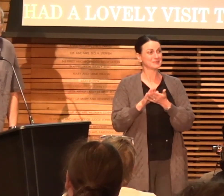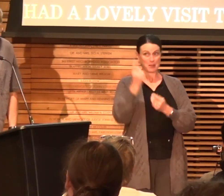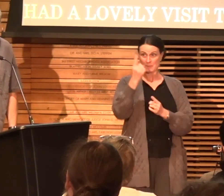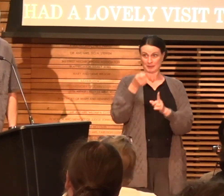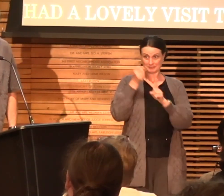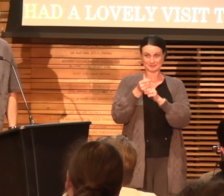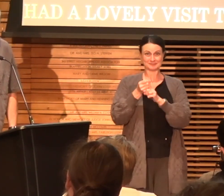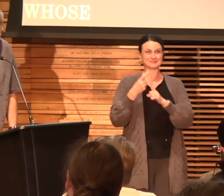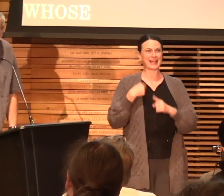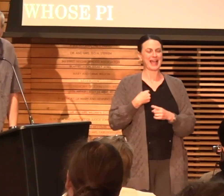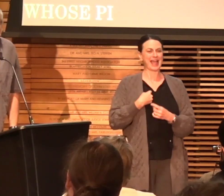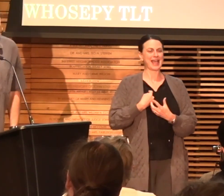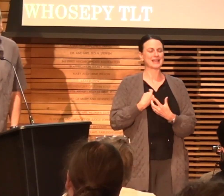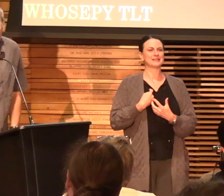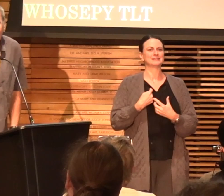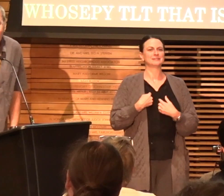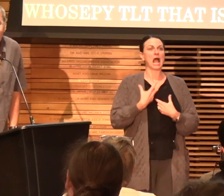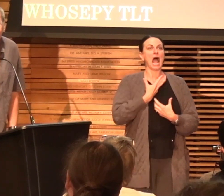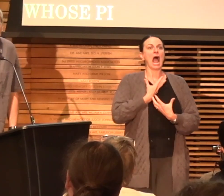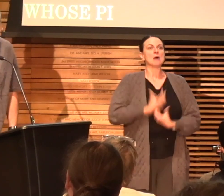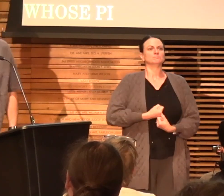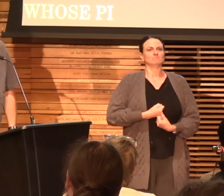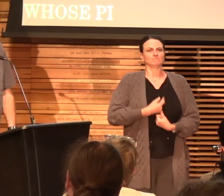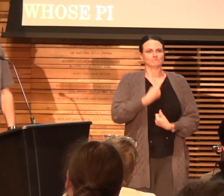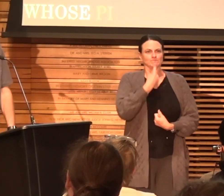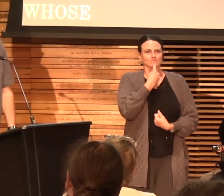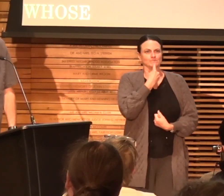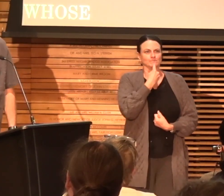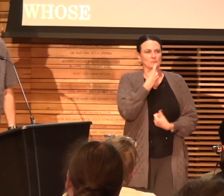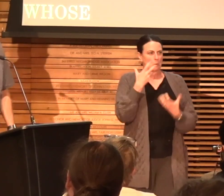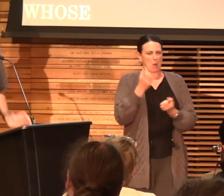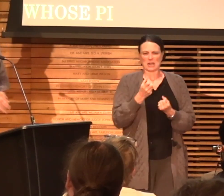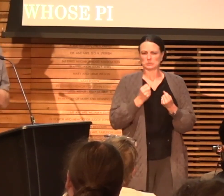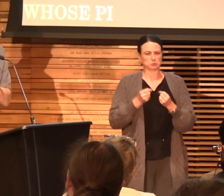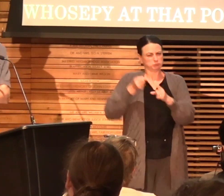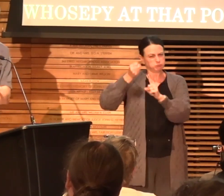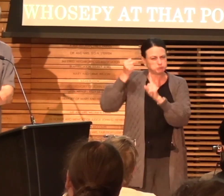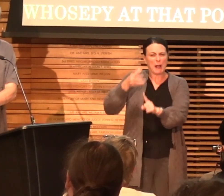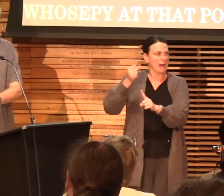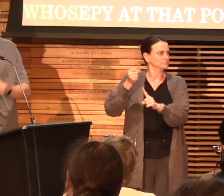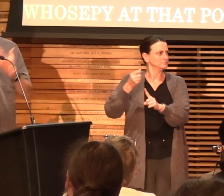where I had to hold my mutinous tongue." (audience titters) 'Kay, so this is a theme.